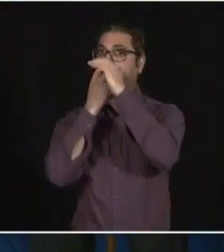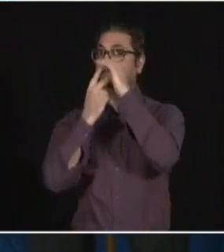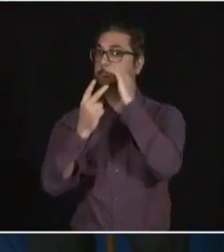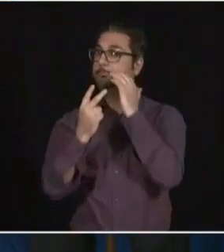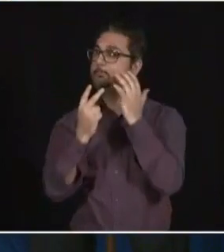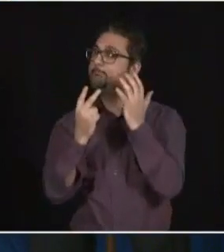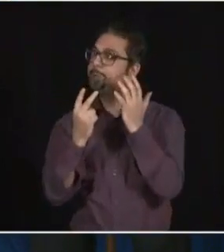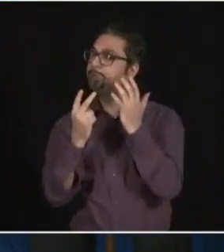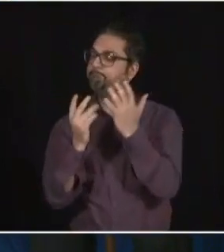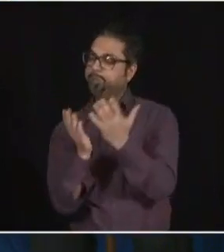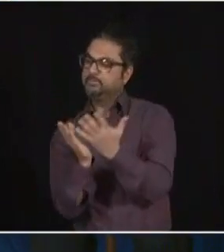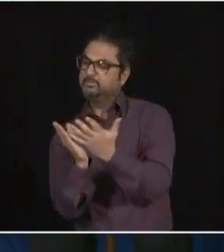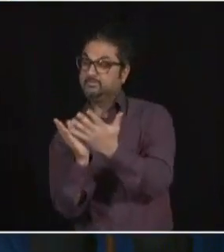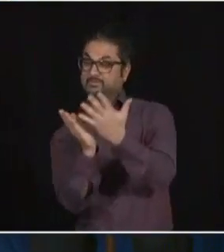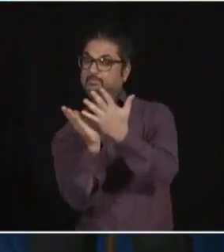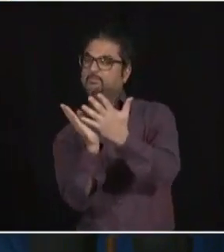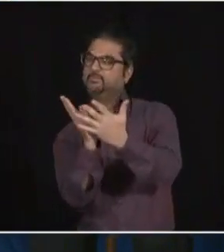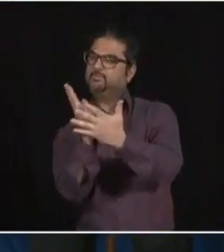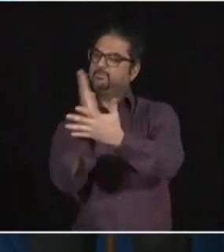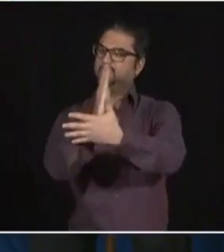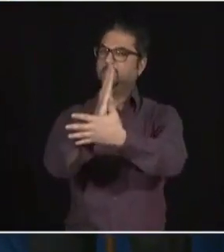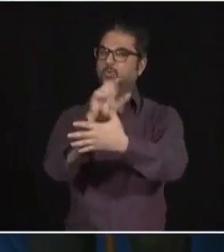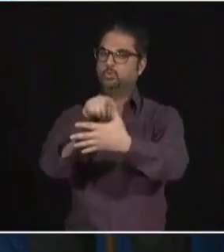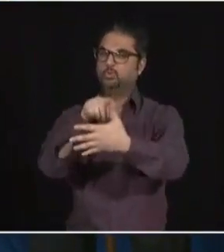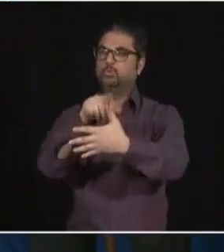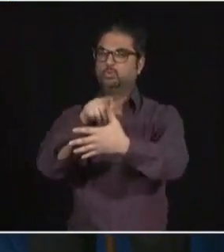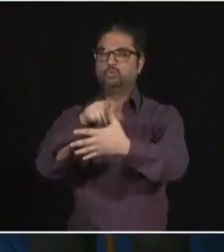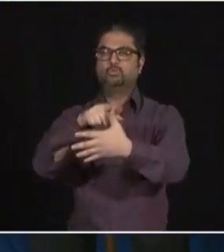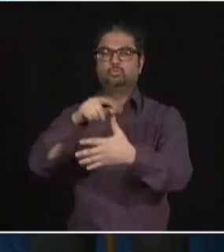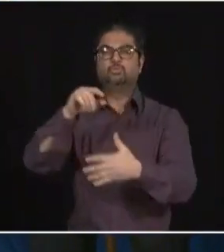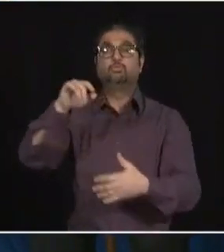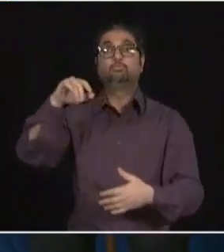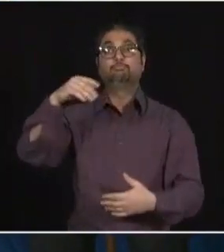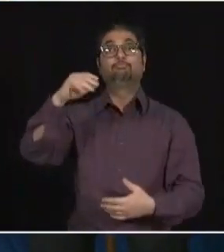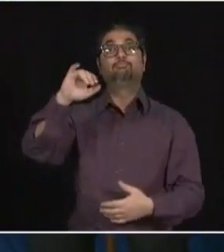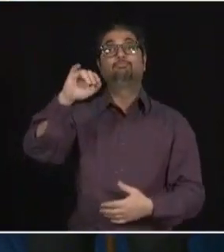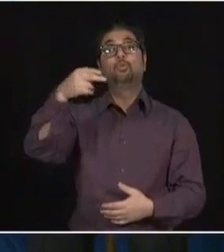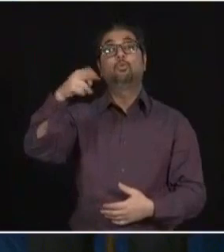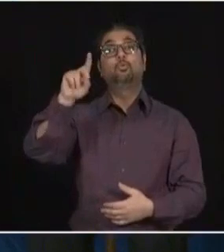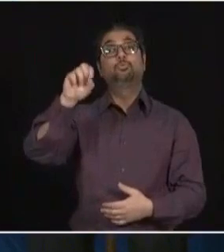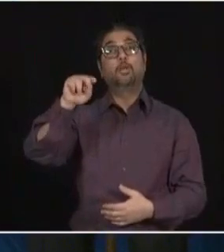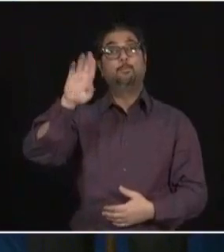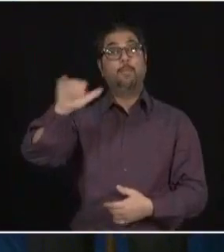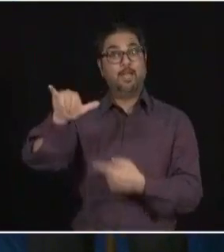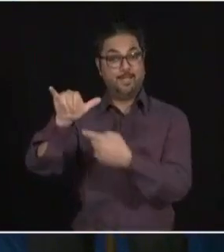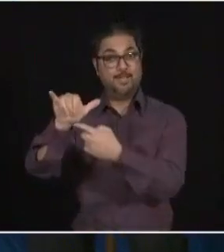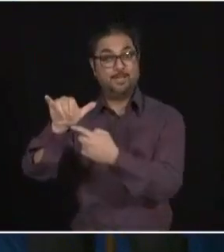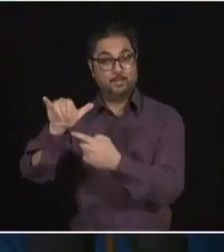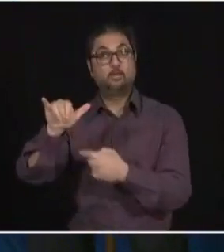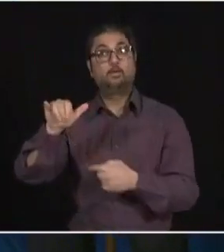of flooding for the James and Hudson Hudson Bay coasts. On Thursday my ministry launched surveillance flights to